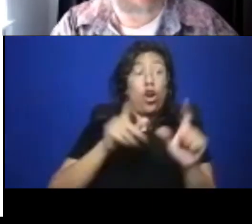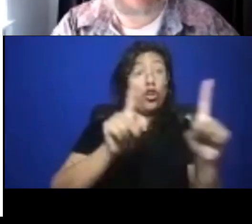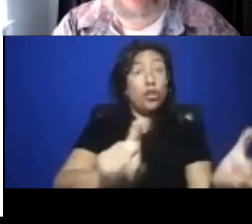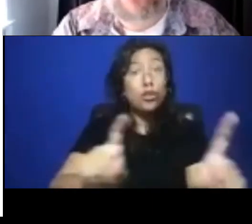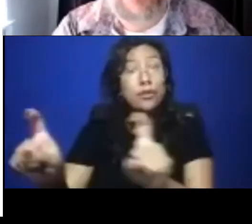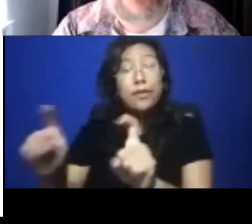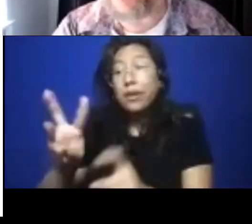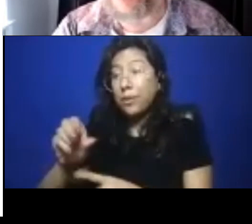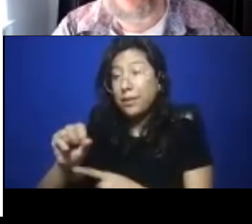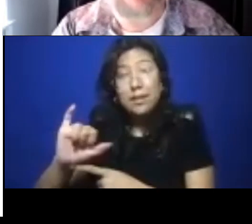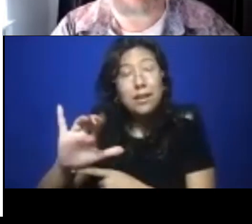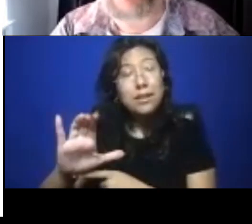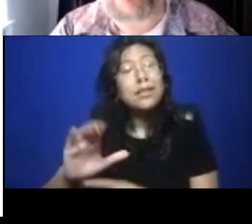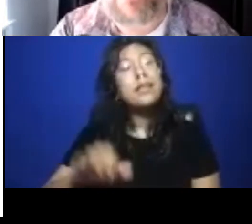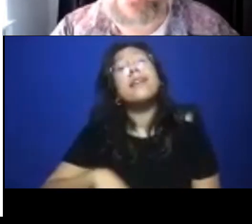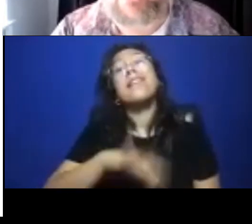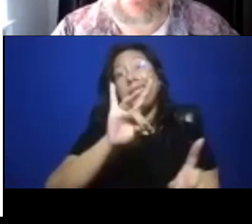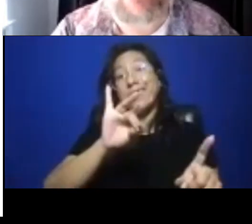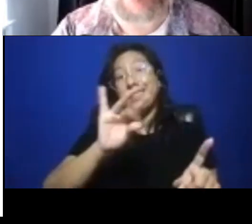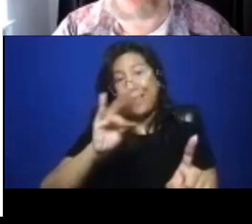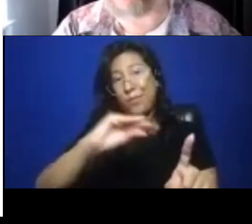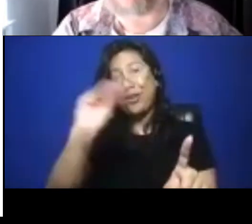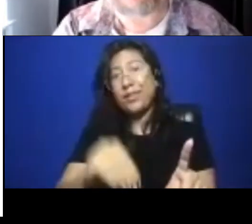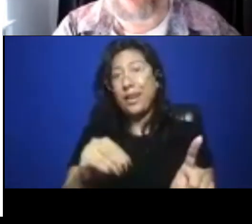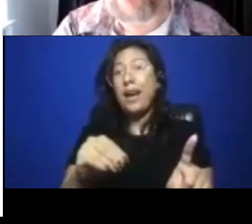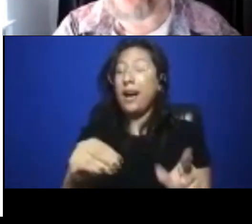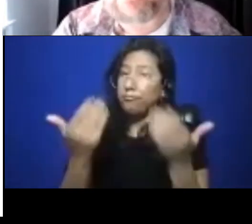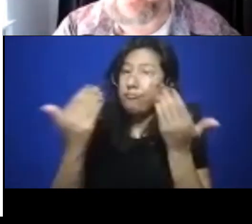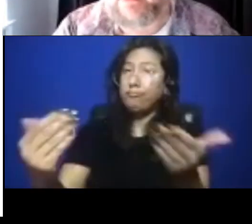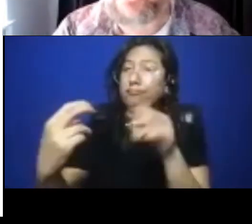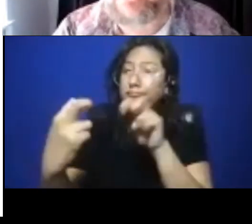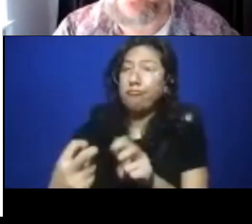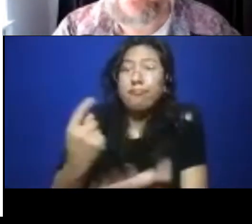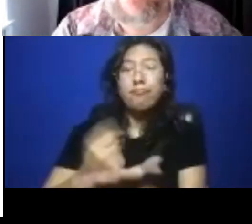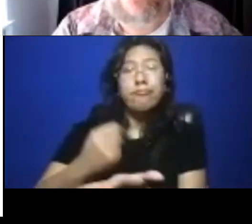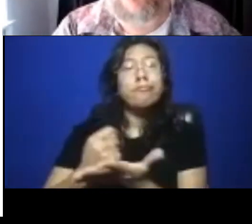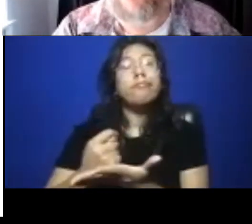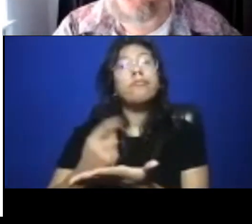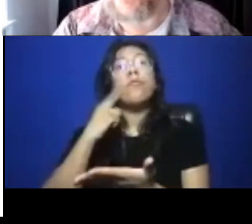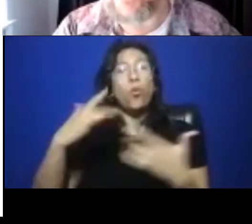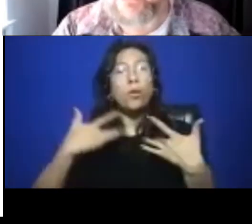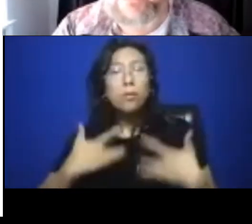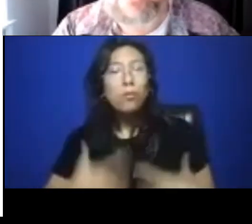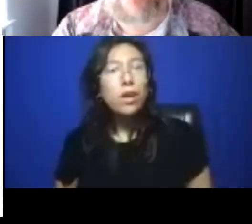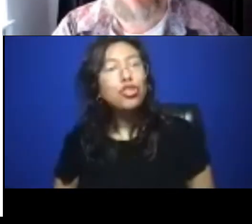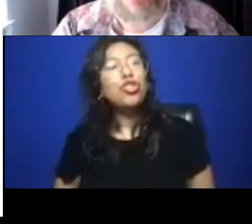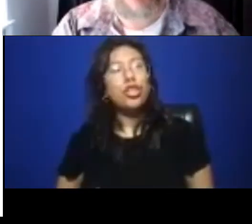87% said that they were seeking mental health services for those depression types of conditions,